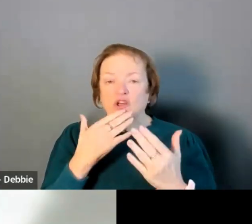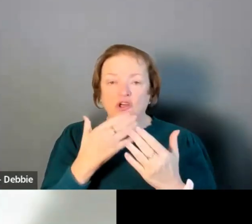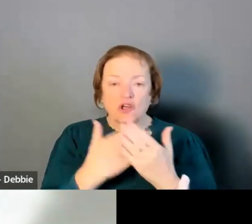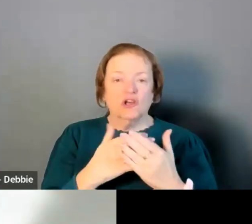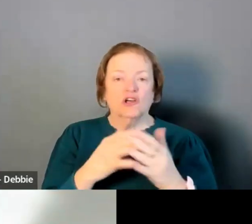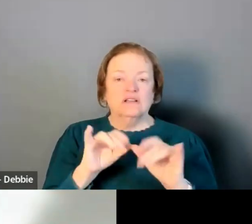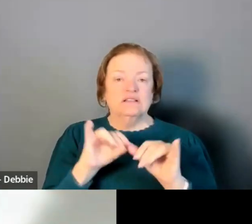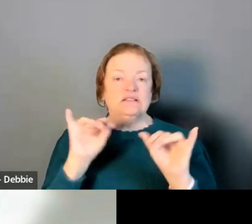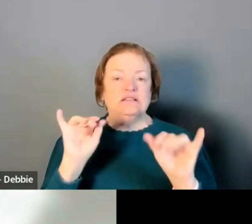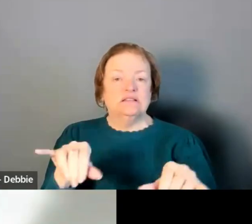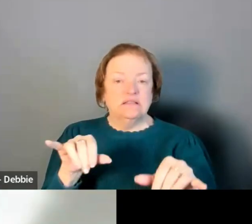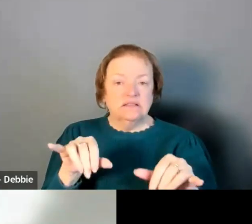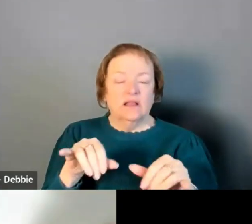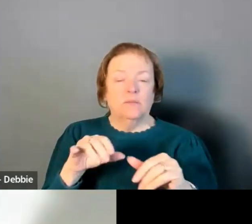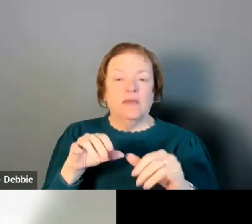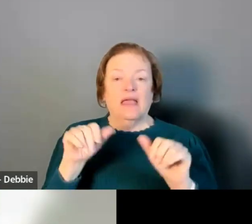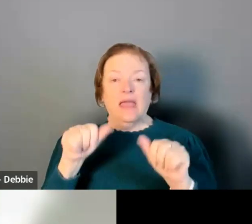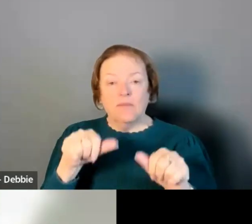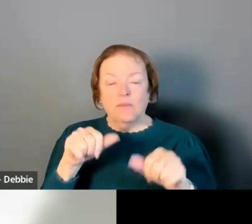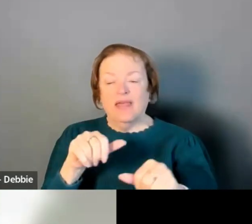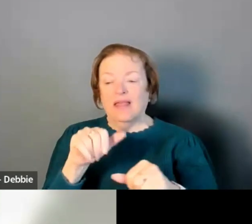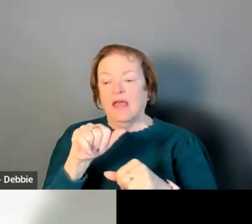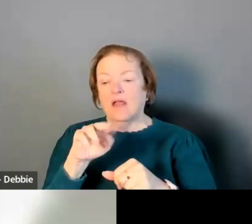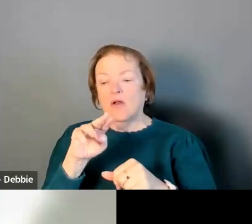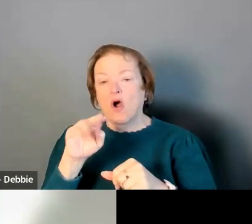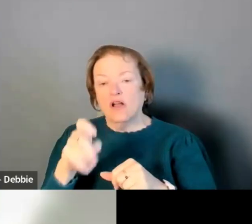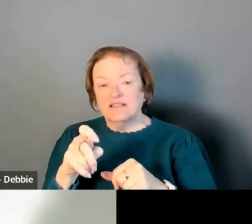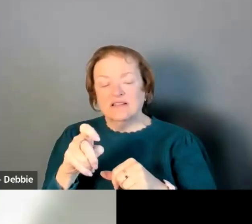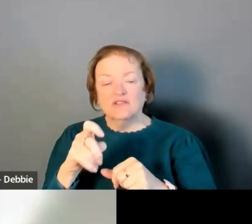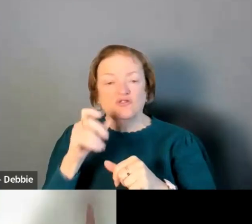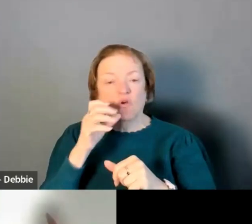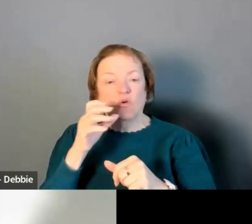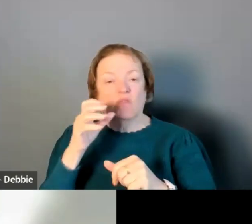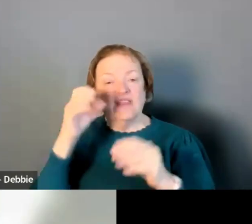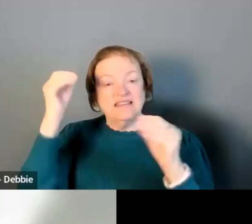it still has auxiliary, so the teacher can plug into the Promethean board and still comes through,